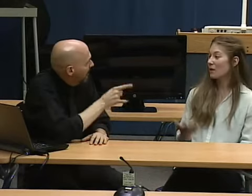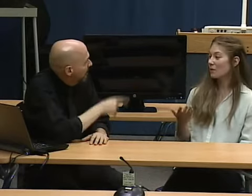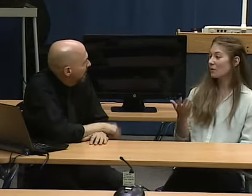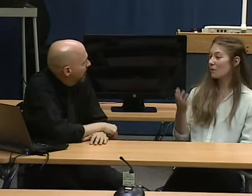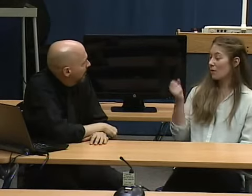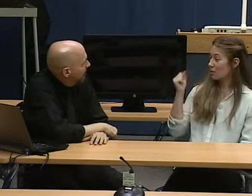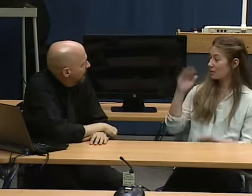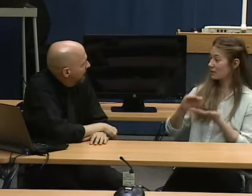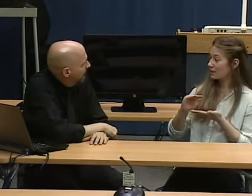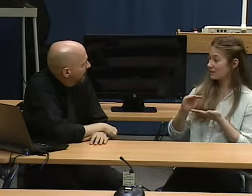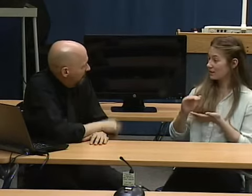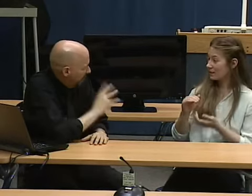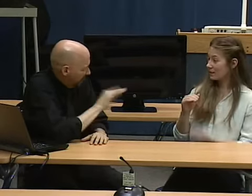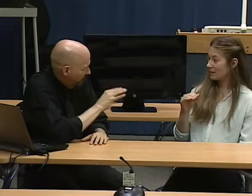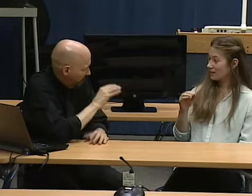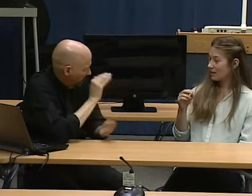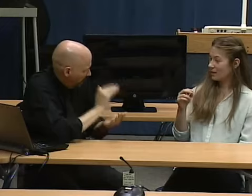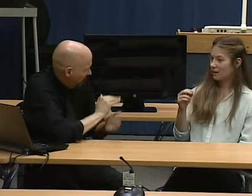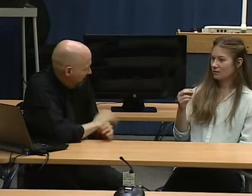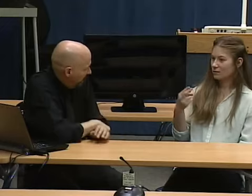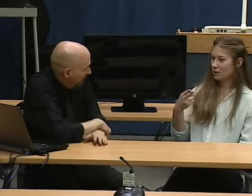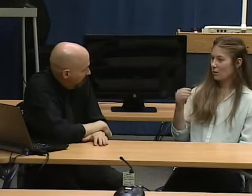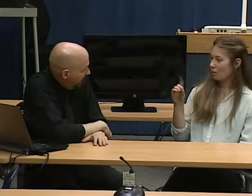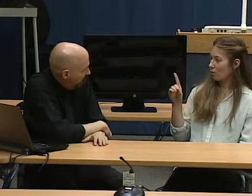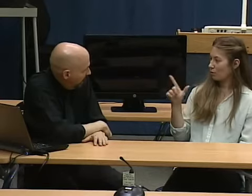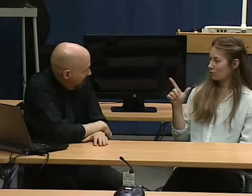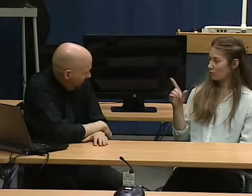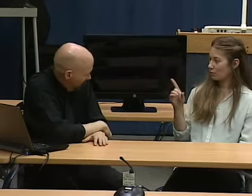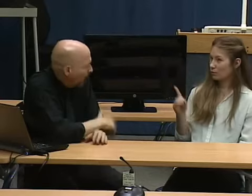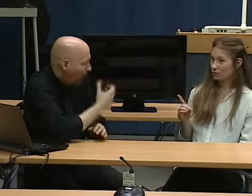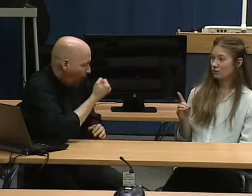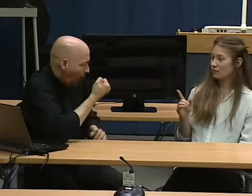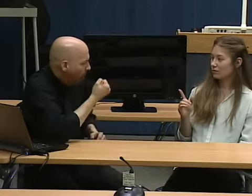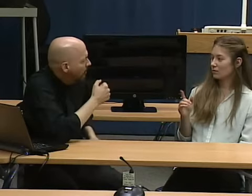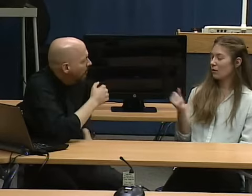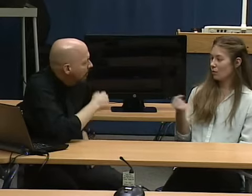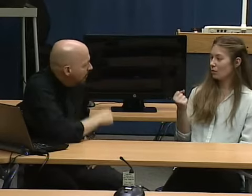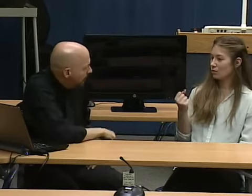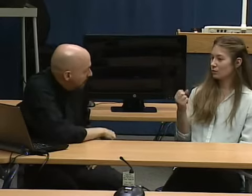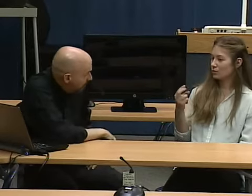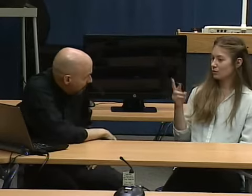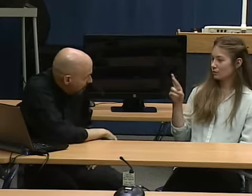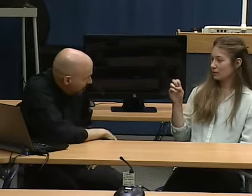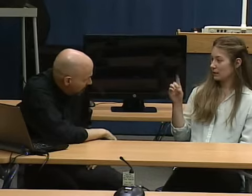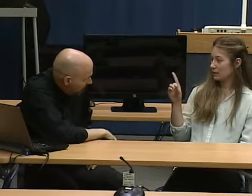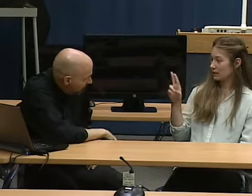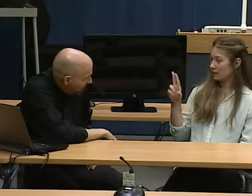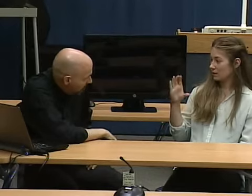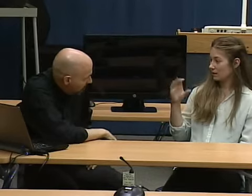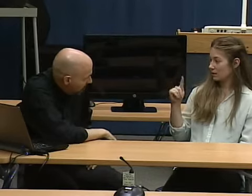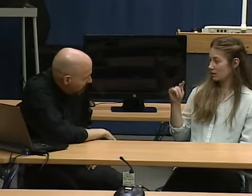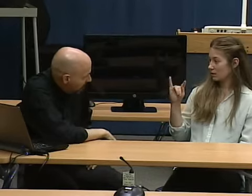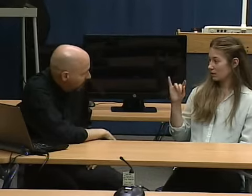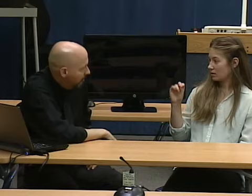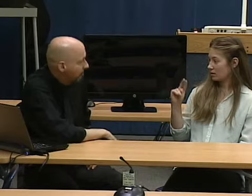Hold Reduction. Spell it. H-O-L-D Hold. R-E-D-U-C-T-I-O-N